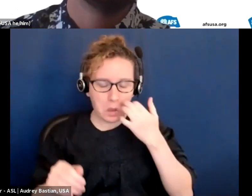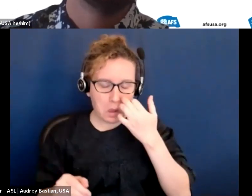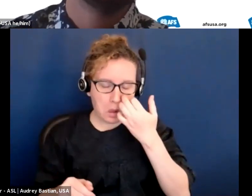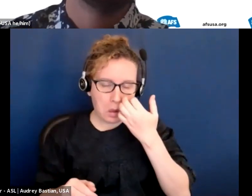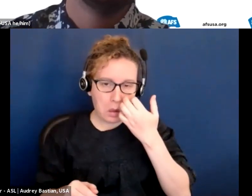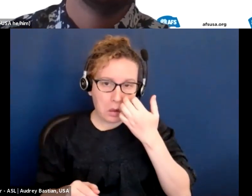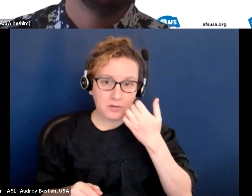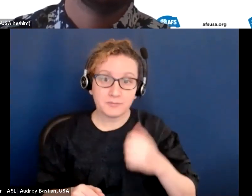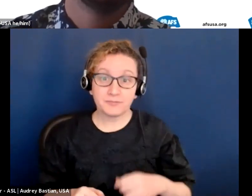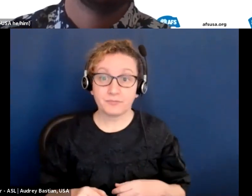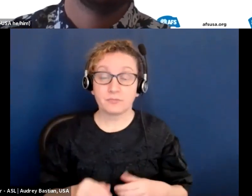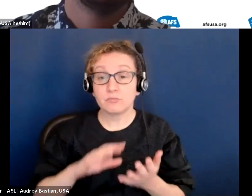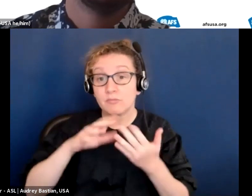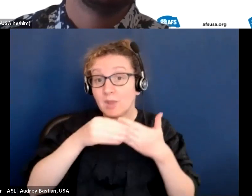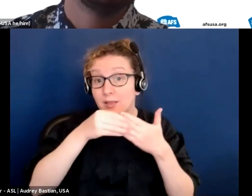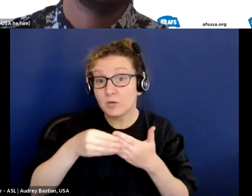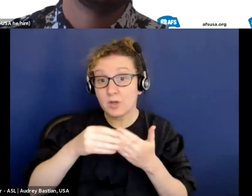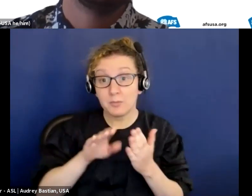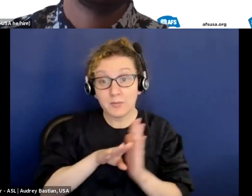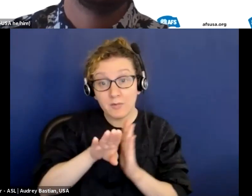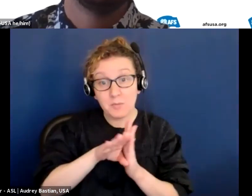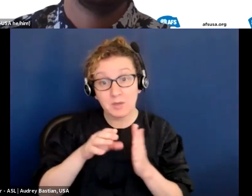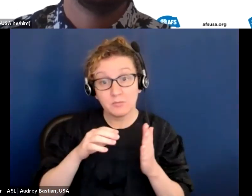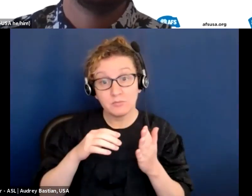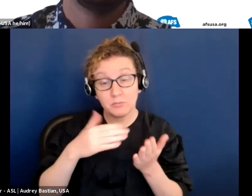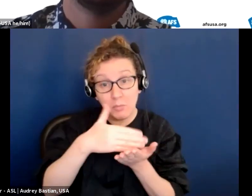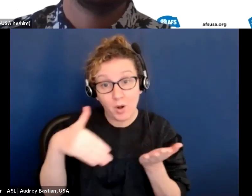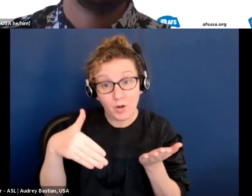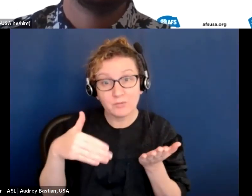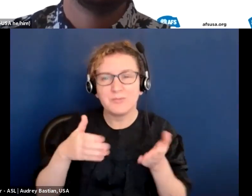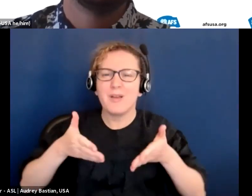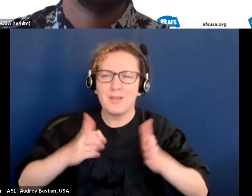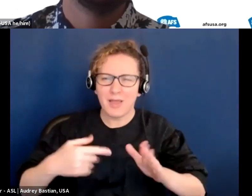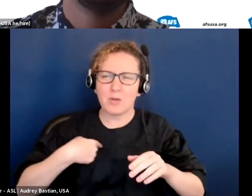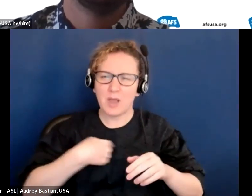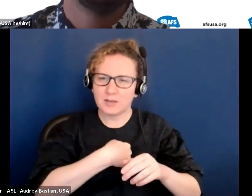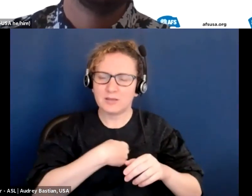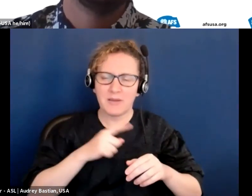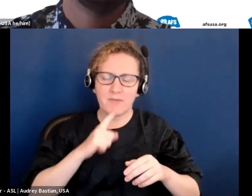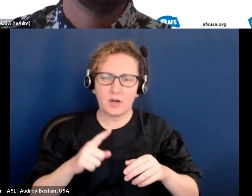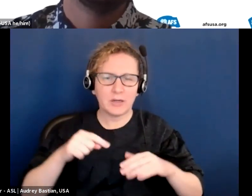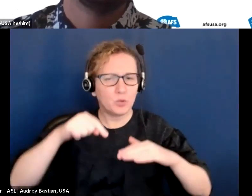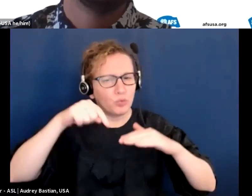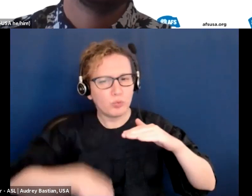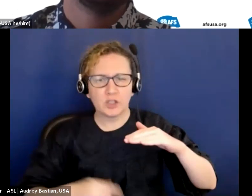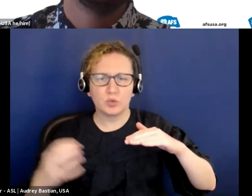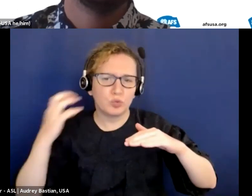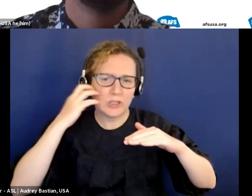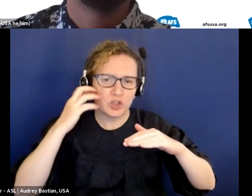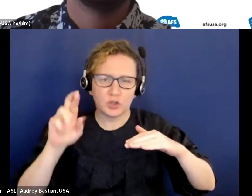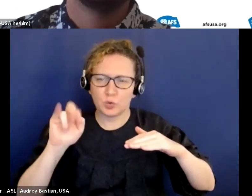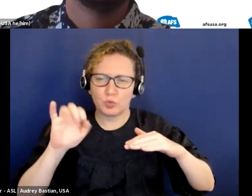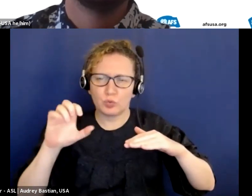The leadership development component is allowing for a very rich experience. Students learn